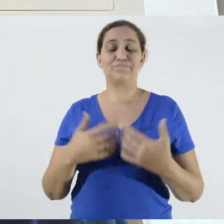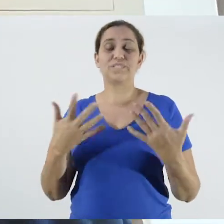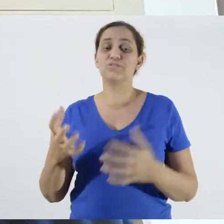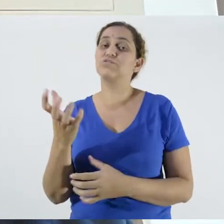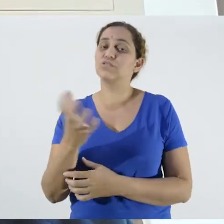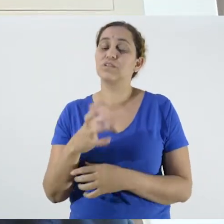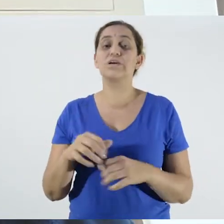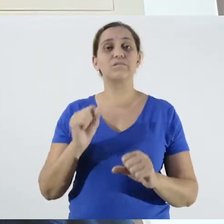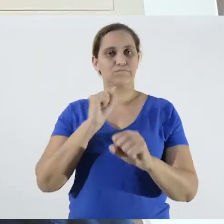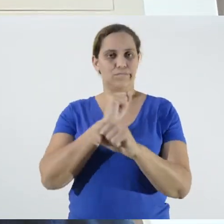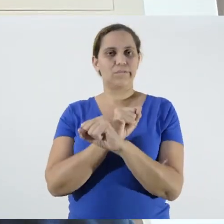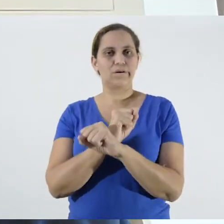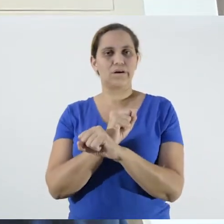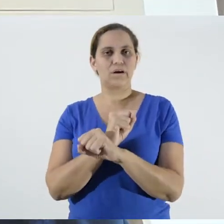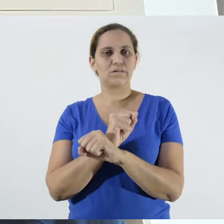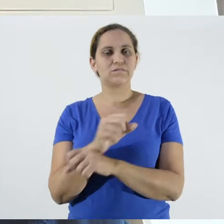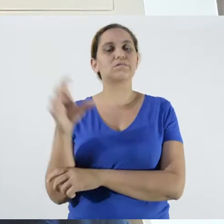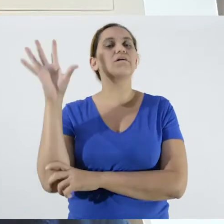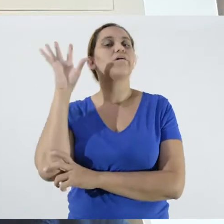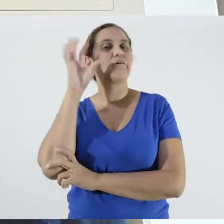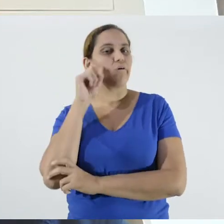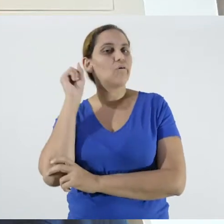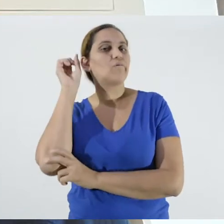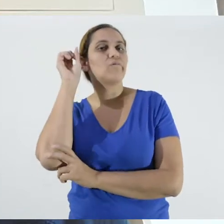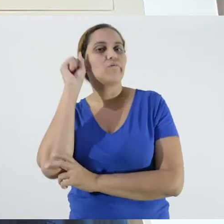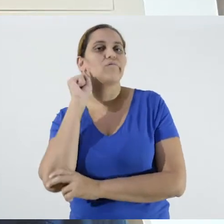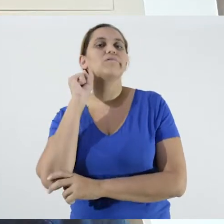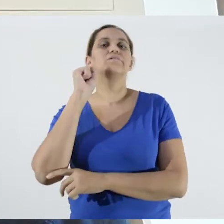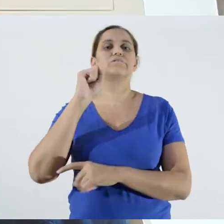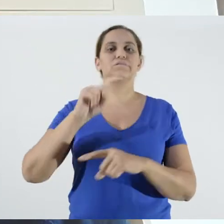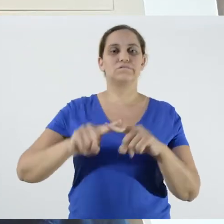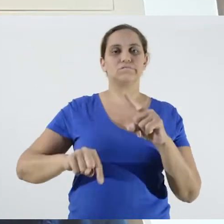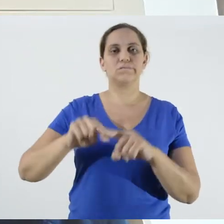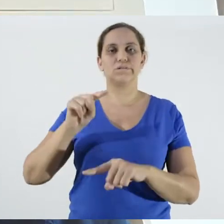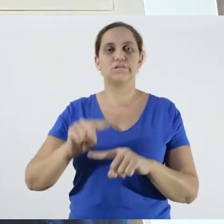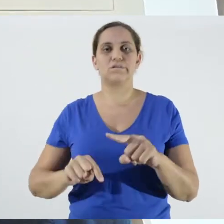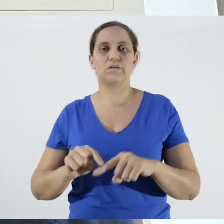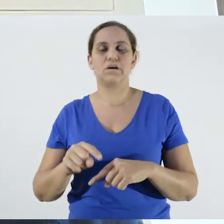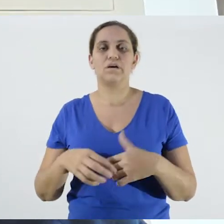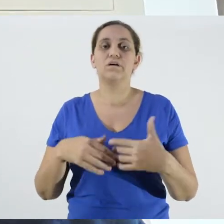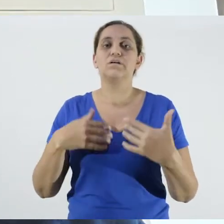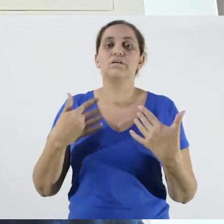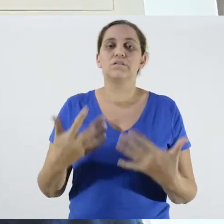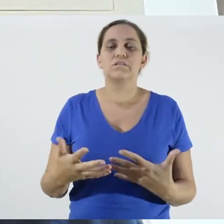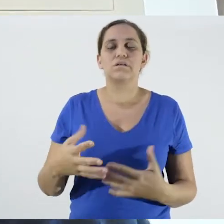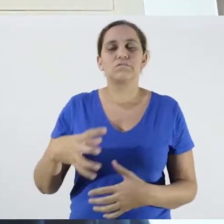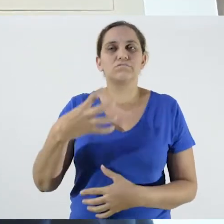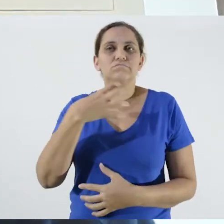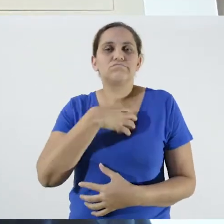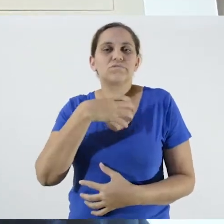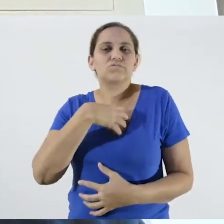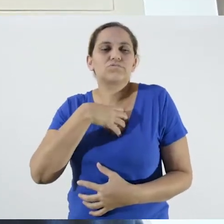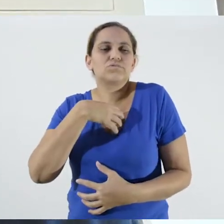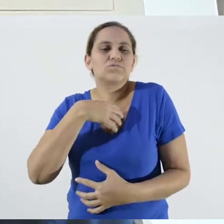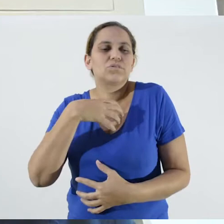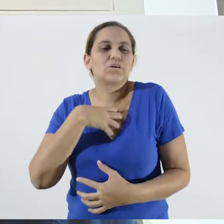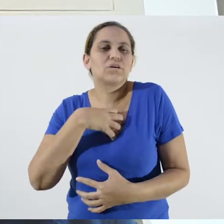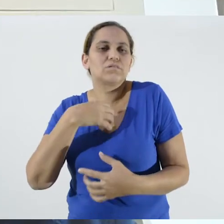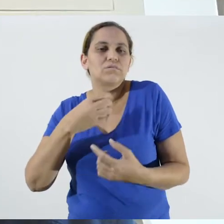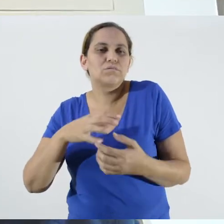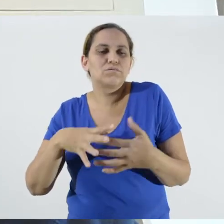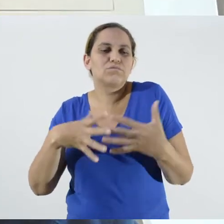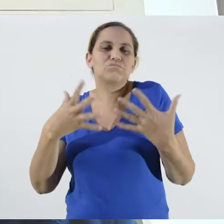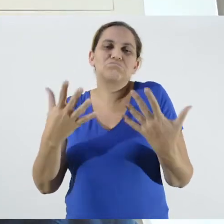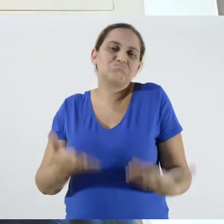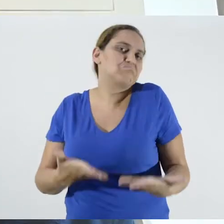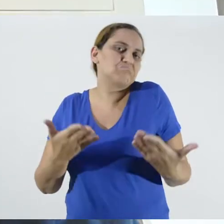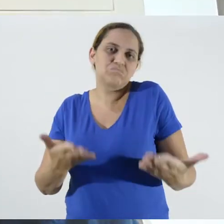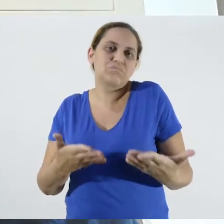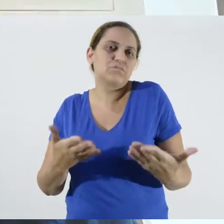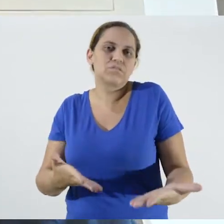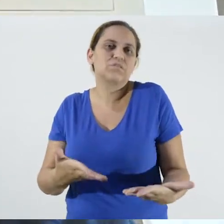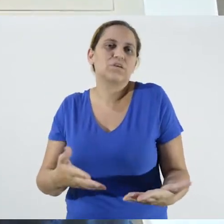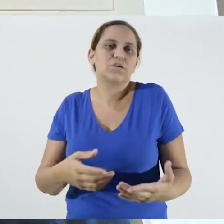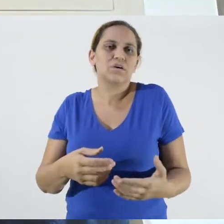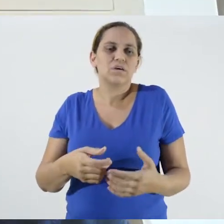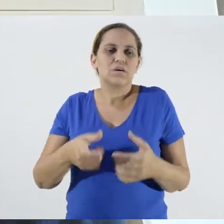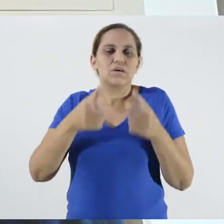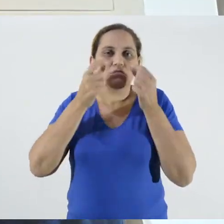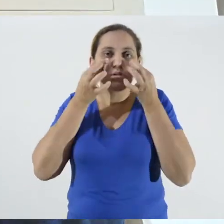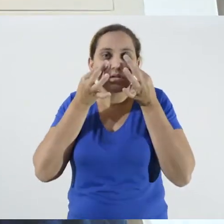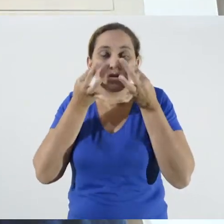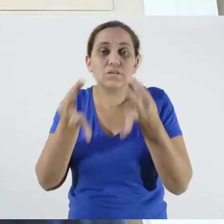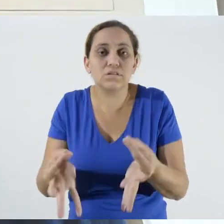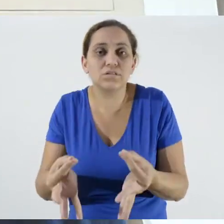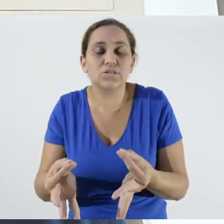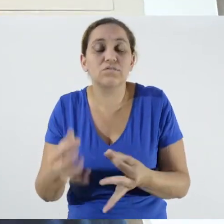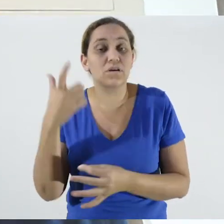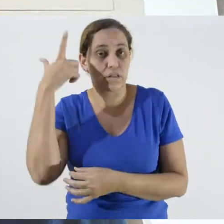to stop and listen to the material, that is, presenting the content in a more attractive way.